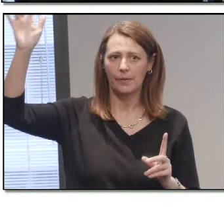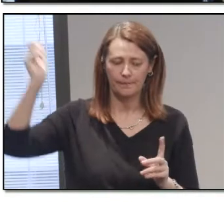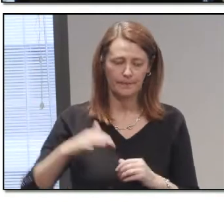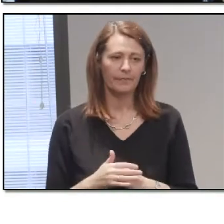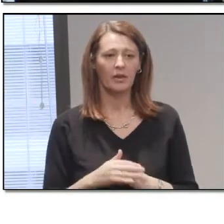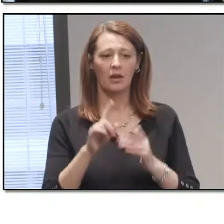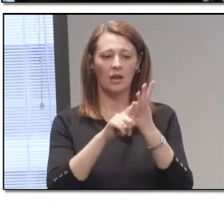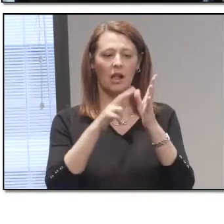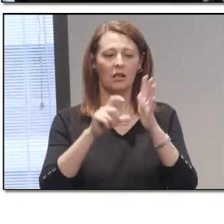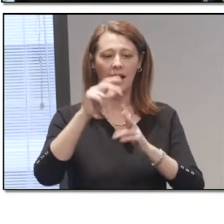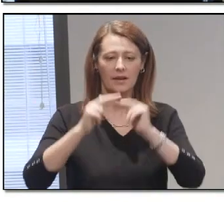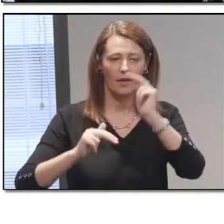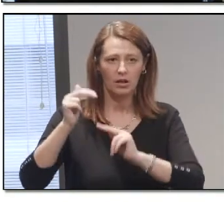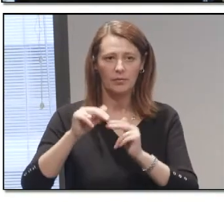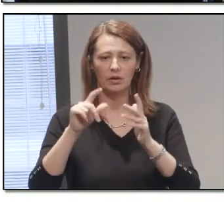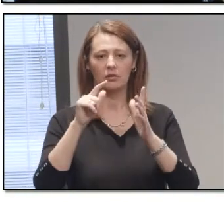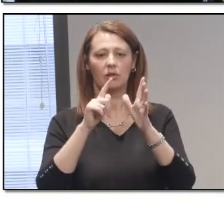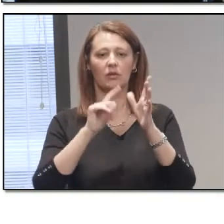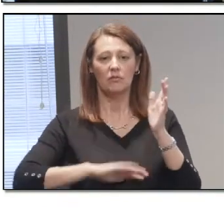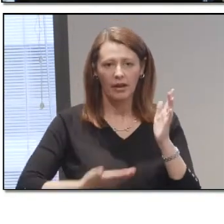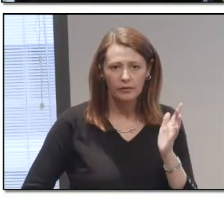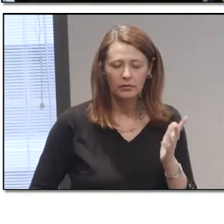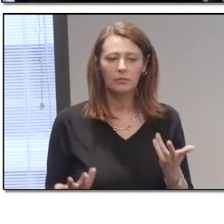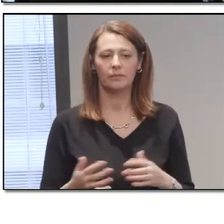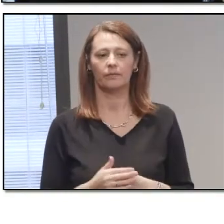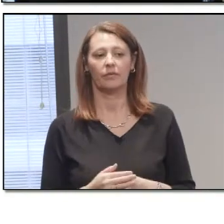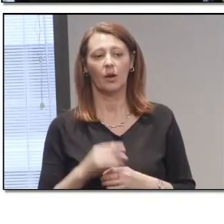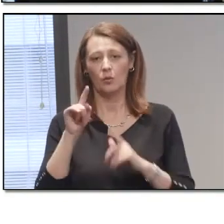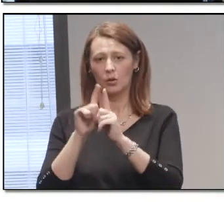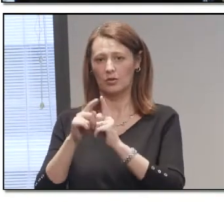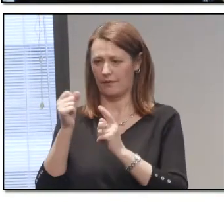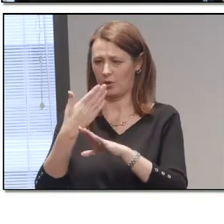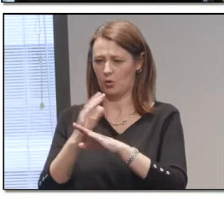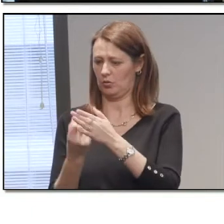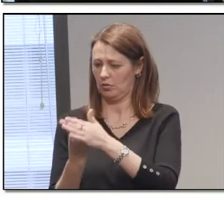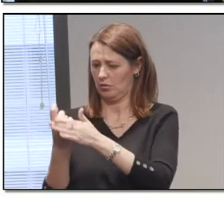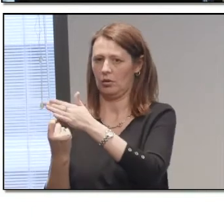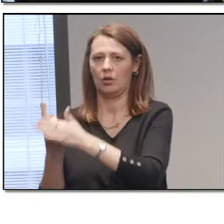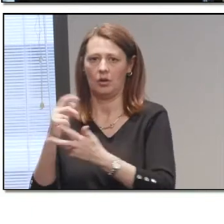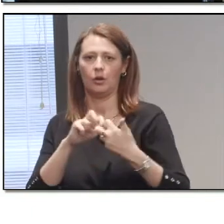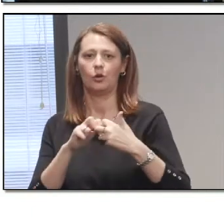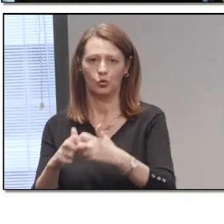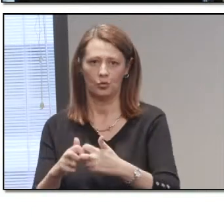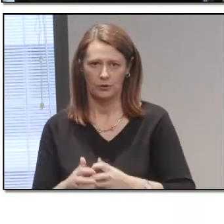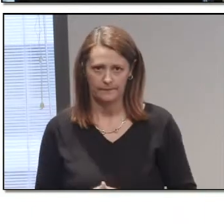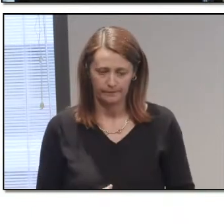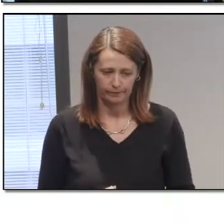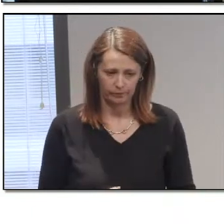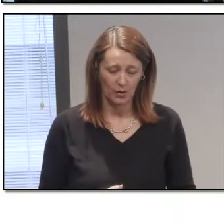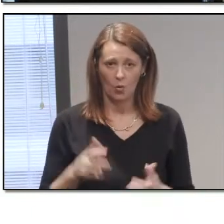land development, agriculture etc. We've also got the new emerging issues of what I call vehicle